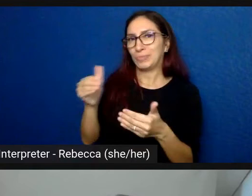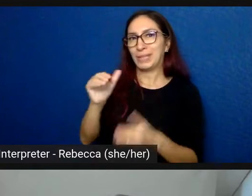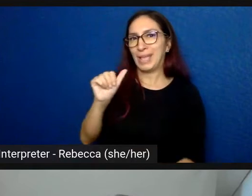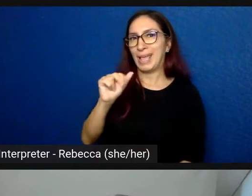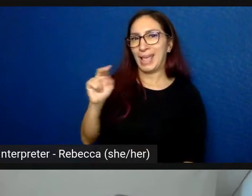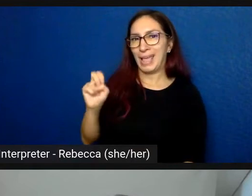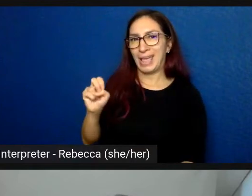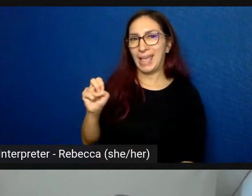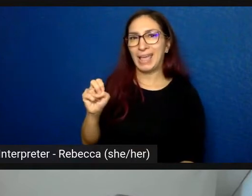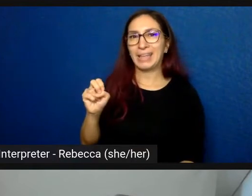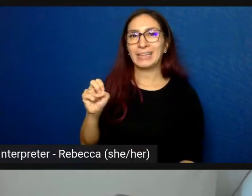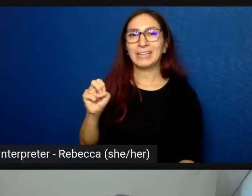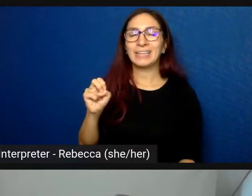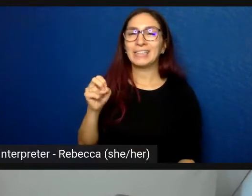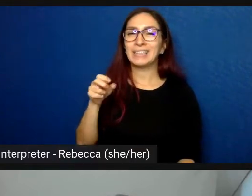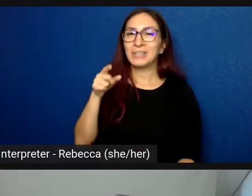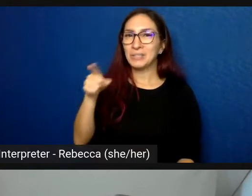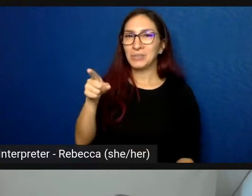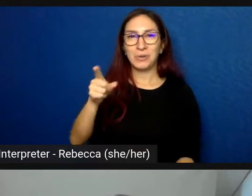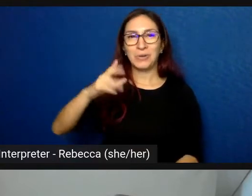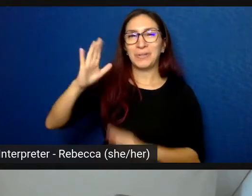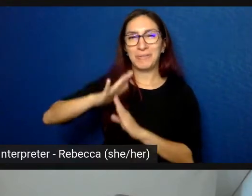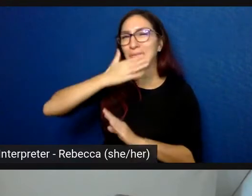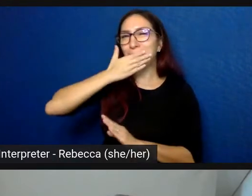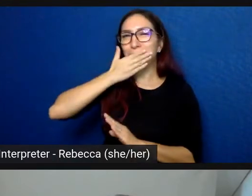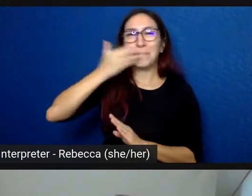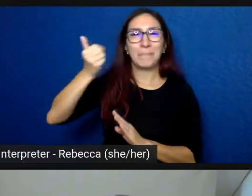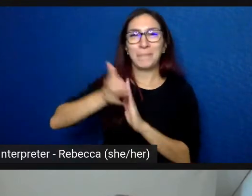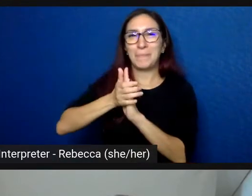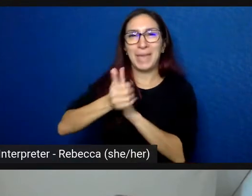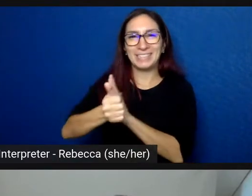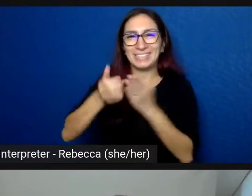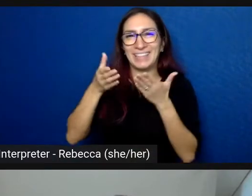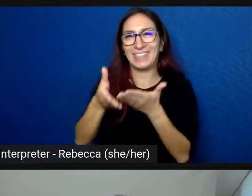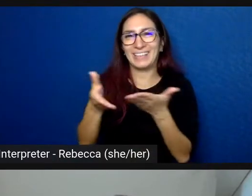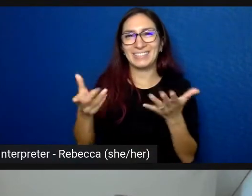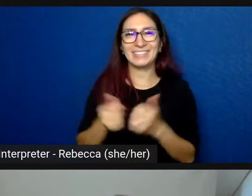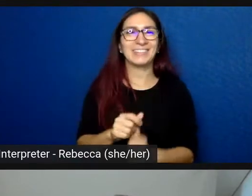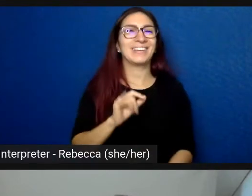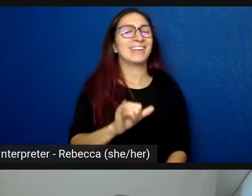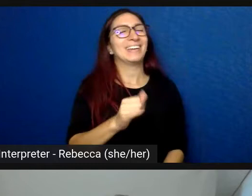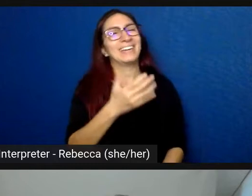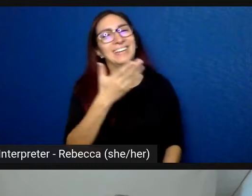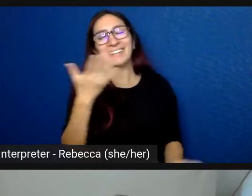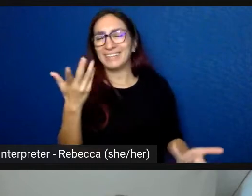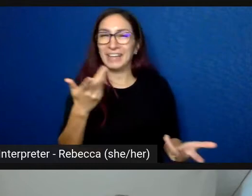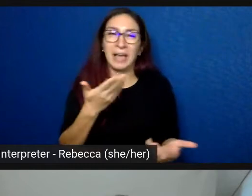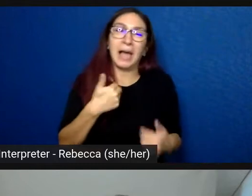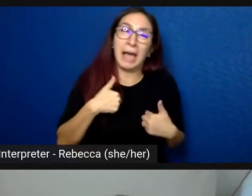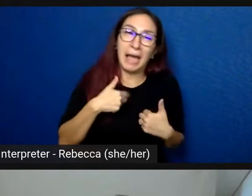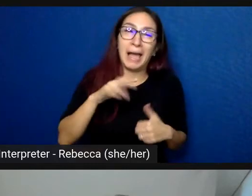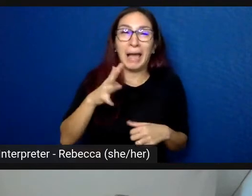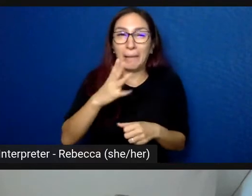Oh, but not good enough by far but we're learning all the time.